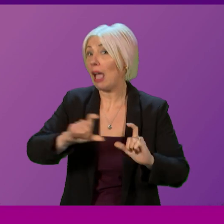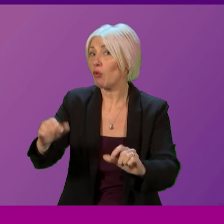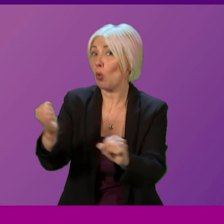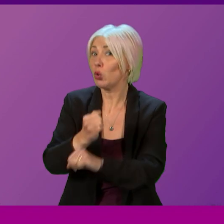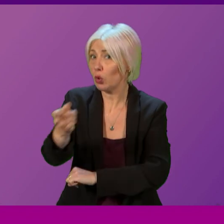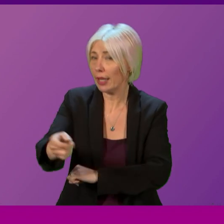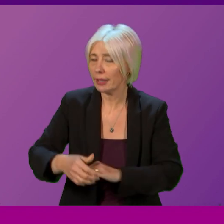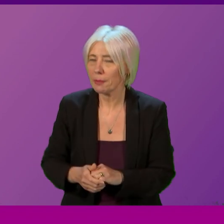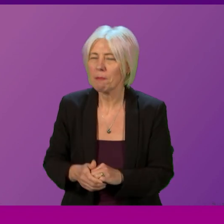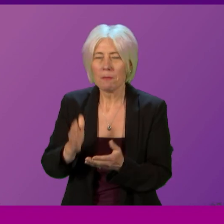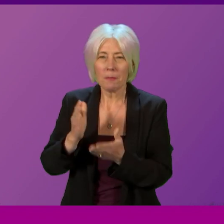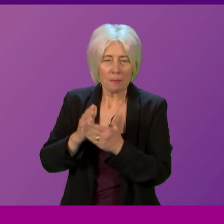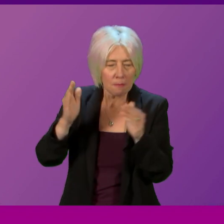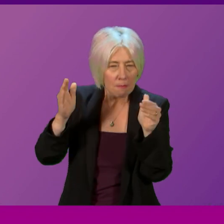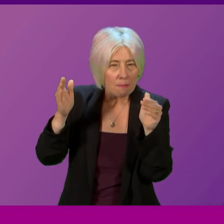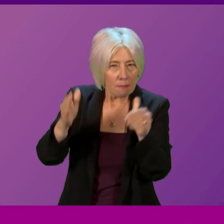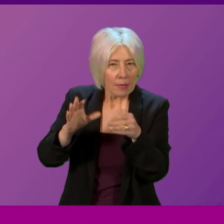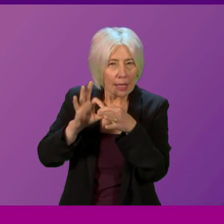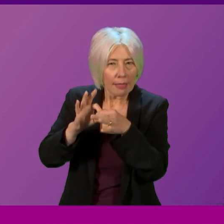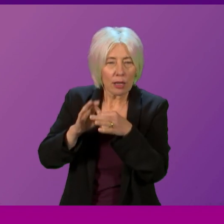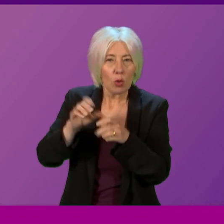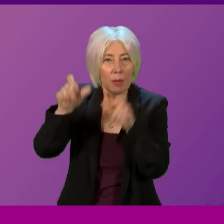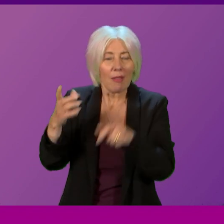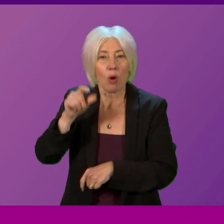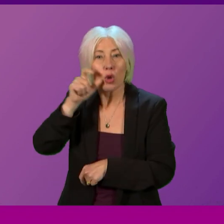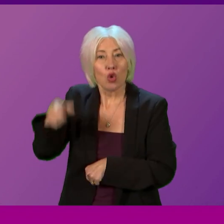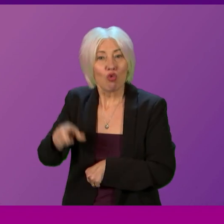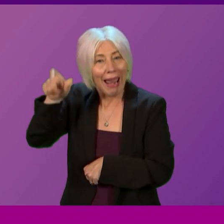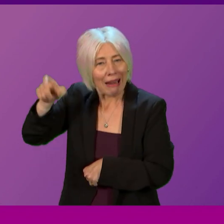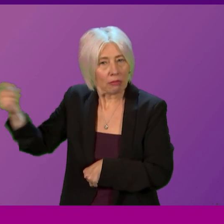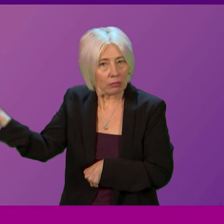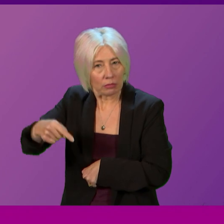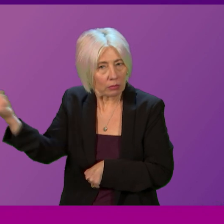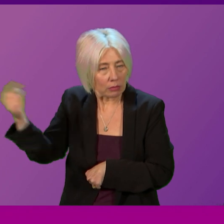In relation to people who have been displaced from Ukraine, we will continue to work with